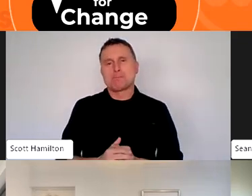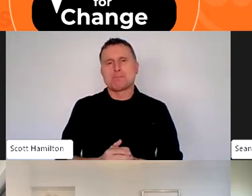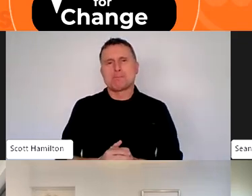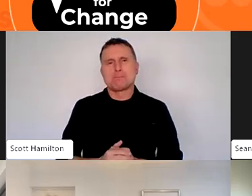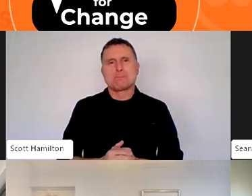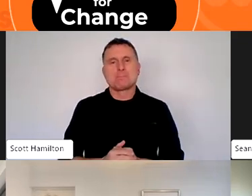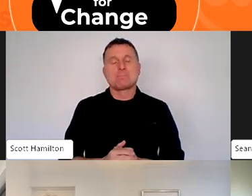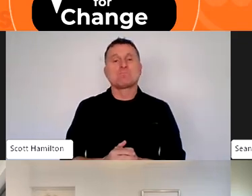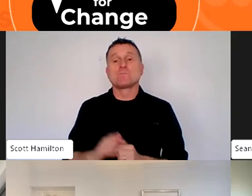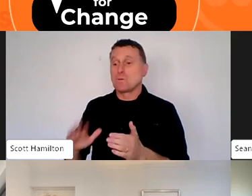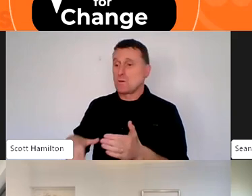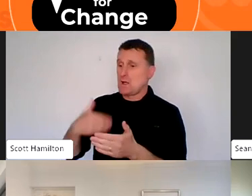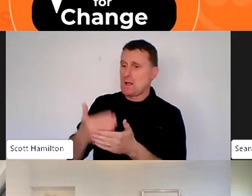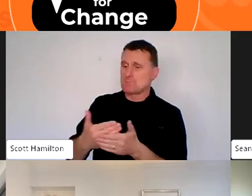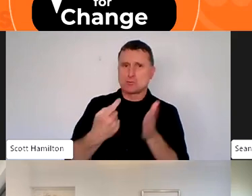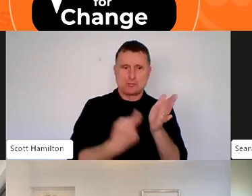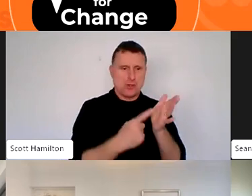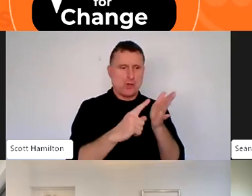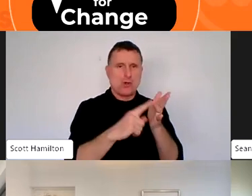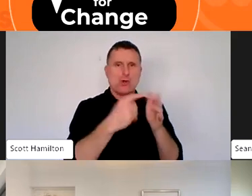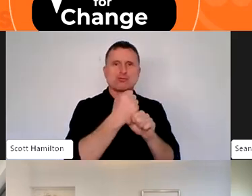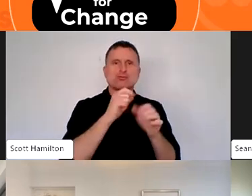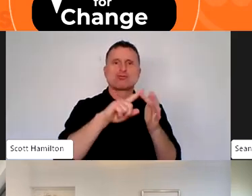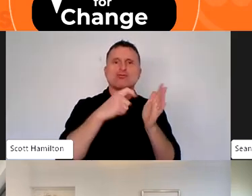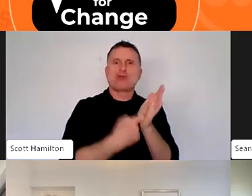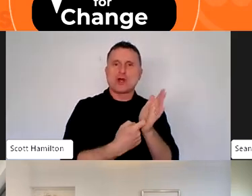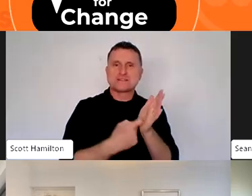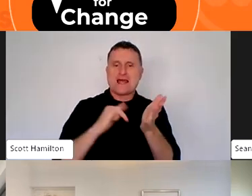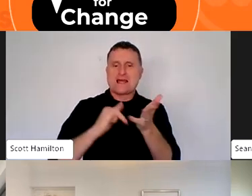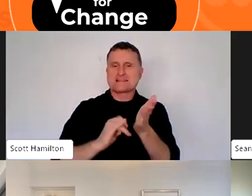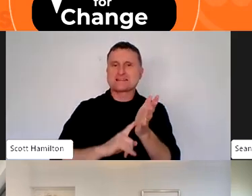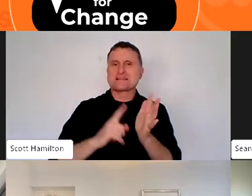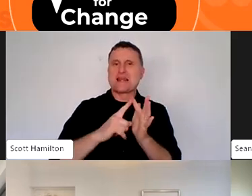Roger Slee, who's already been mentioned, and his often asked